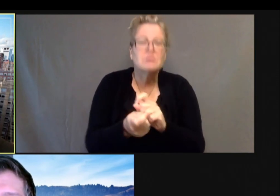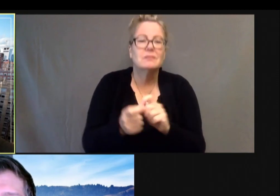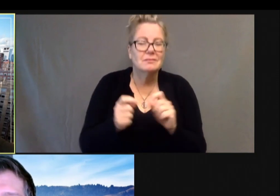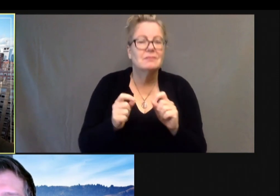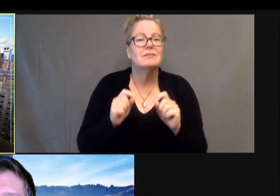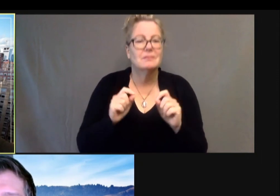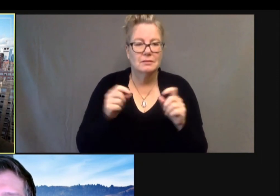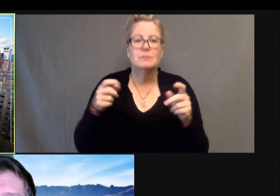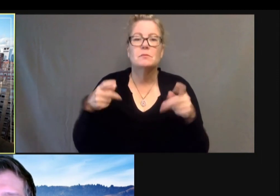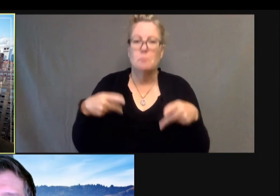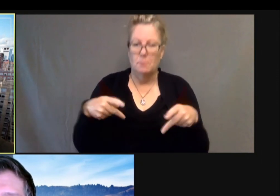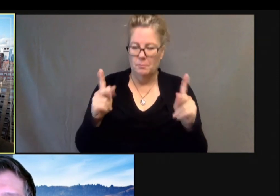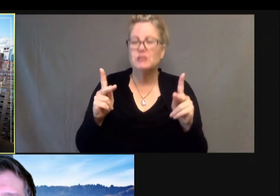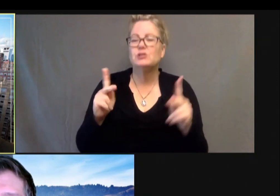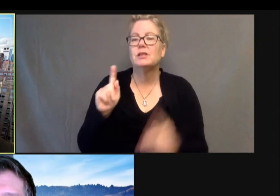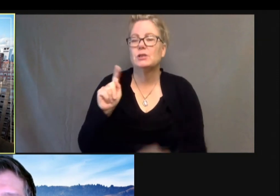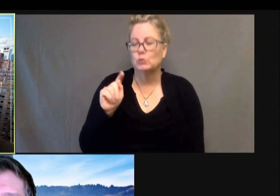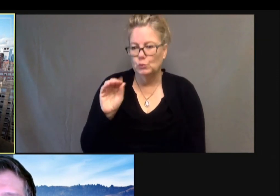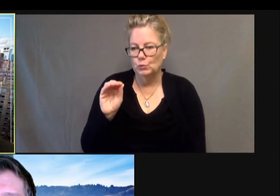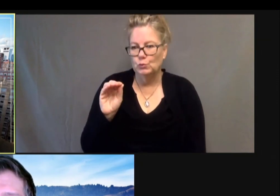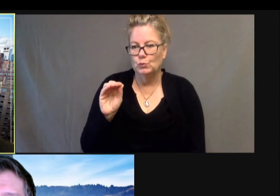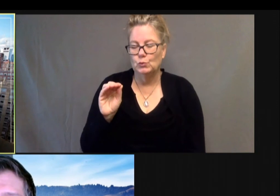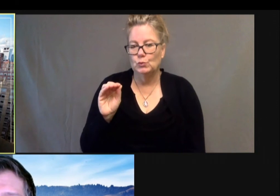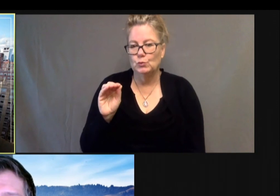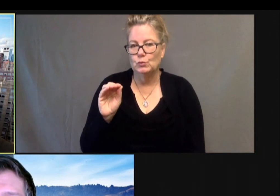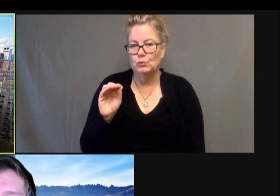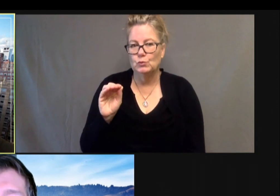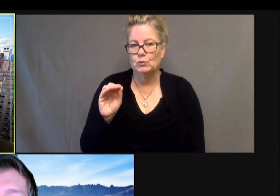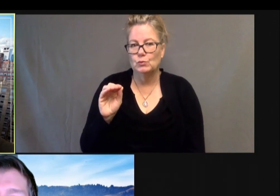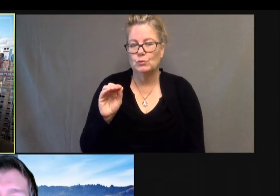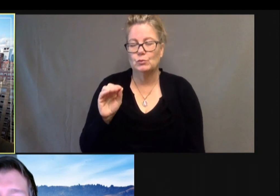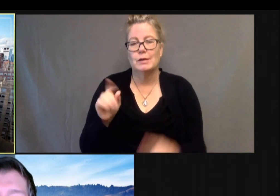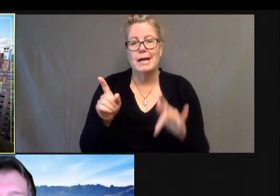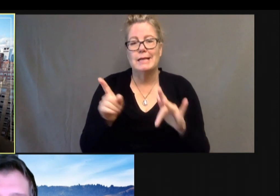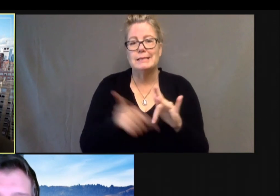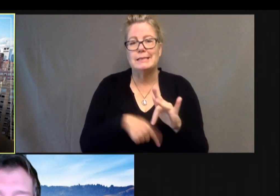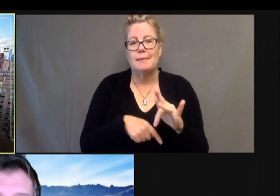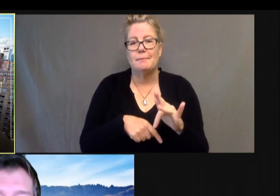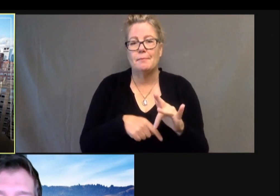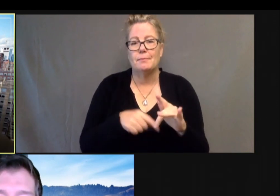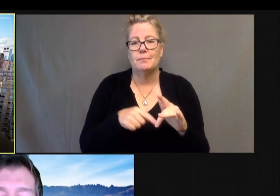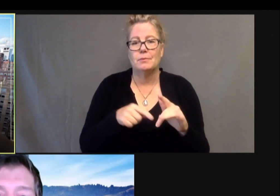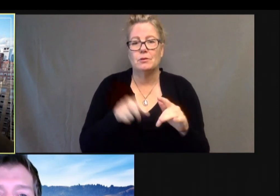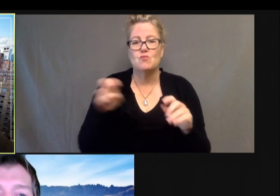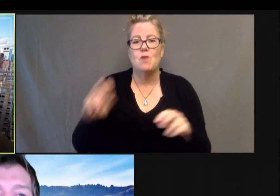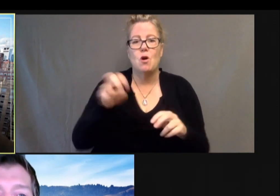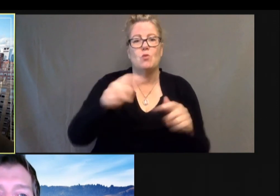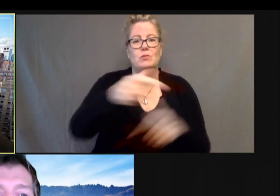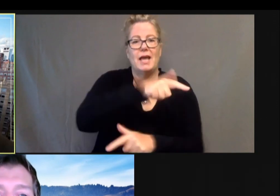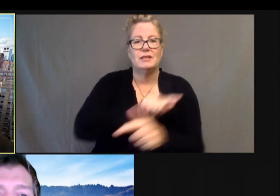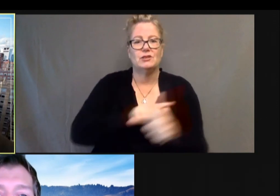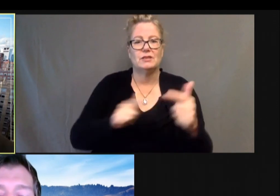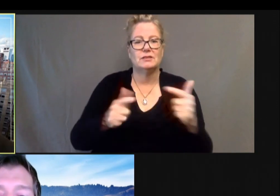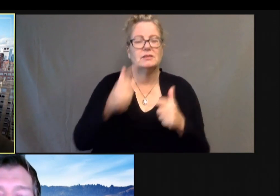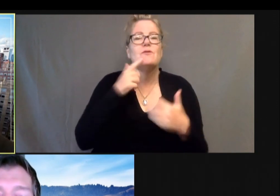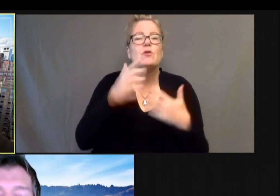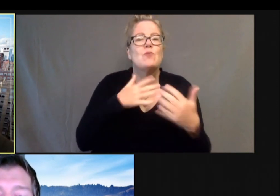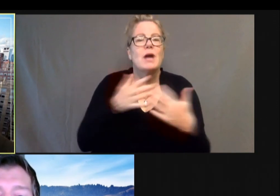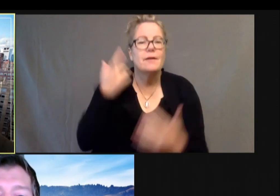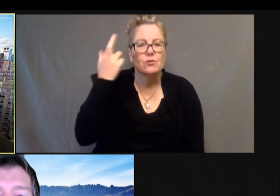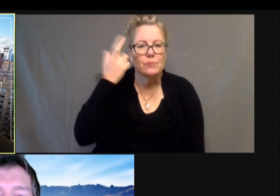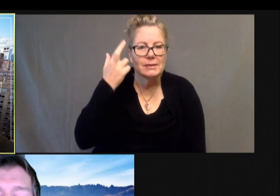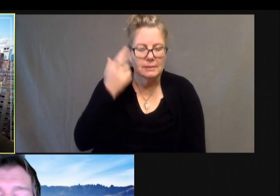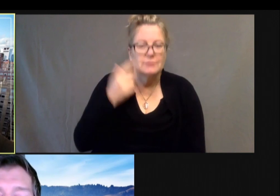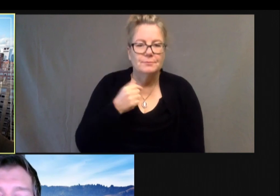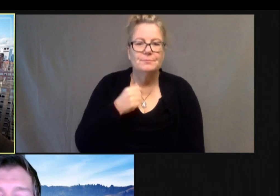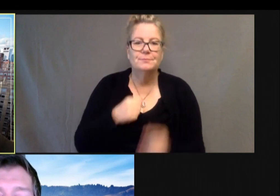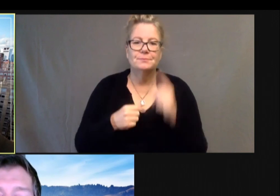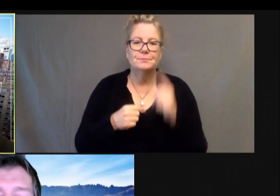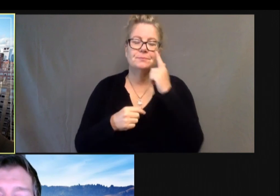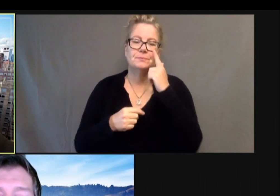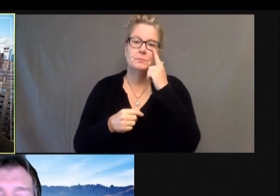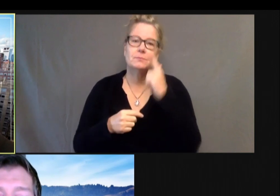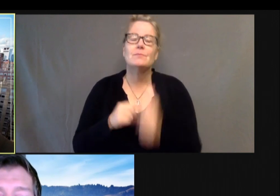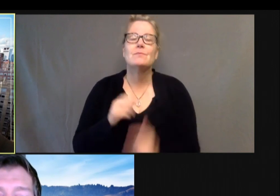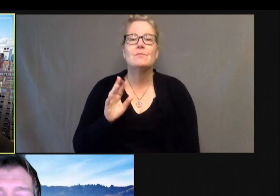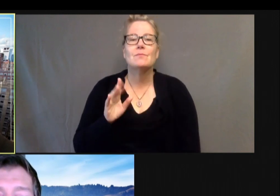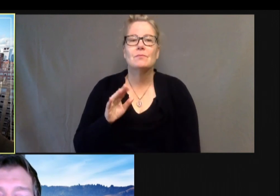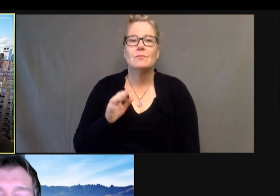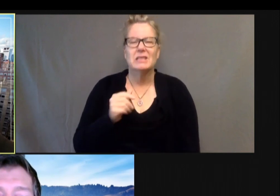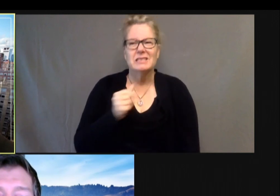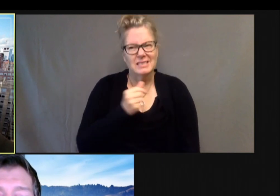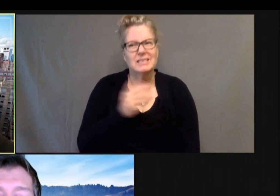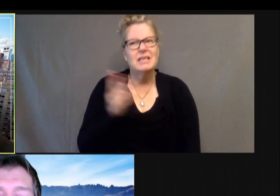to skip rotations. To not do that for whatever reason. There's quite a few cases where, when